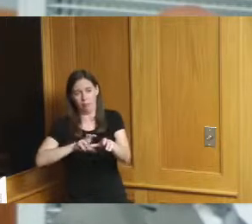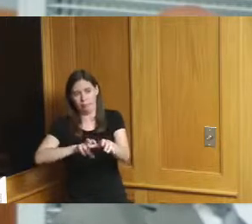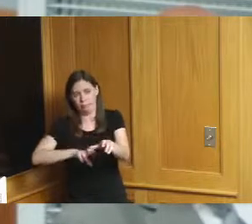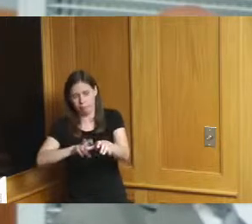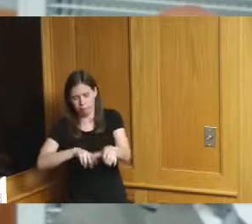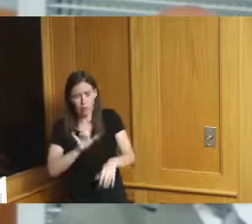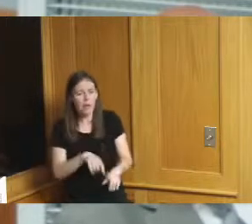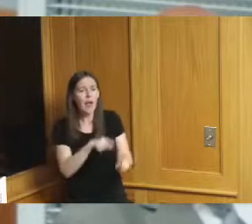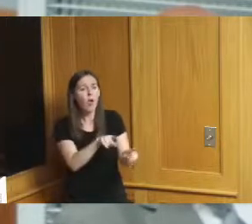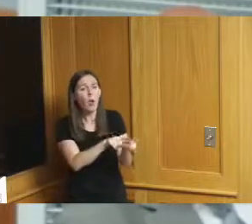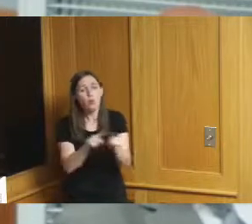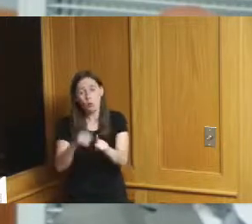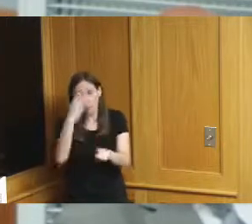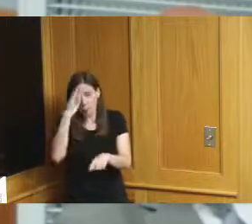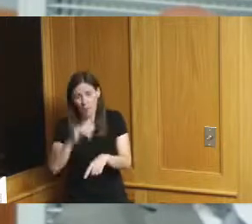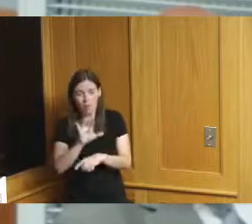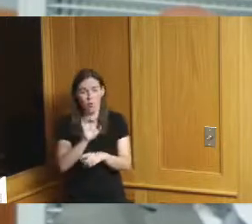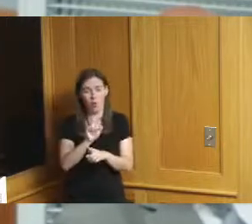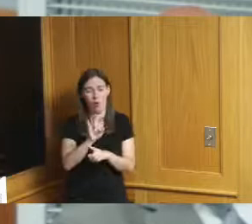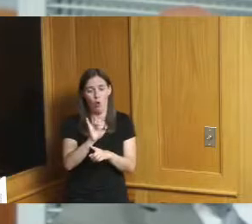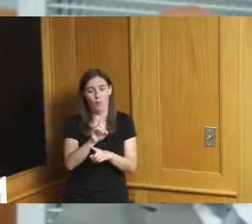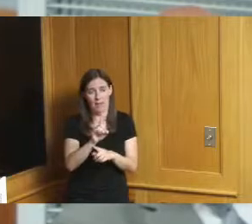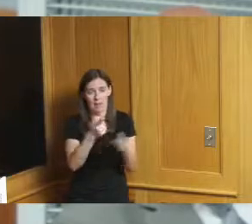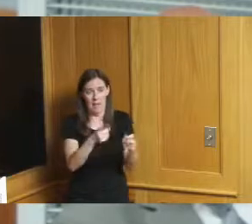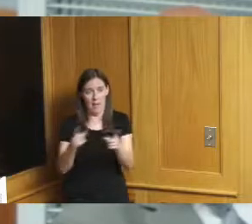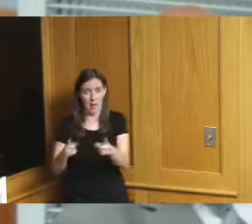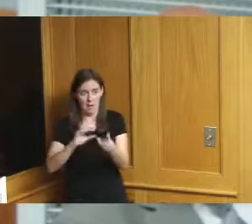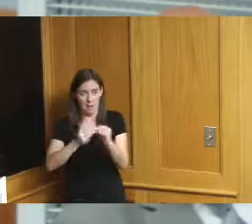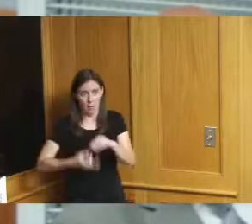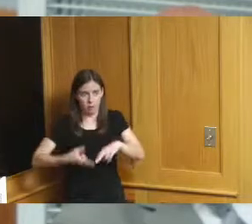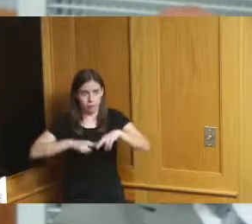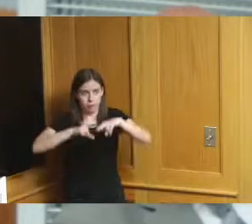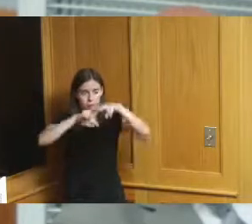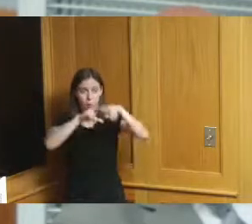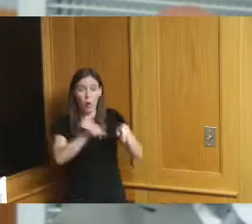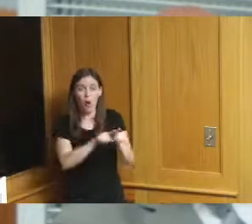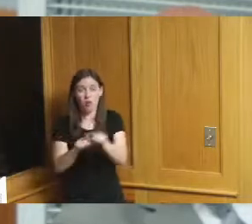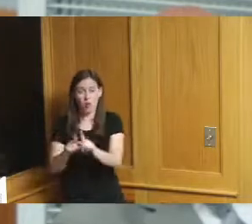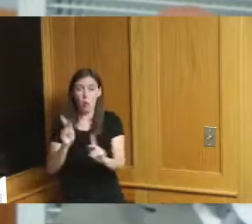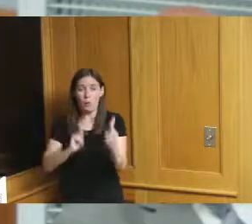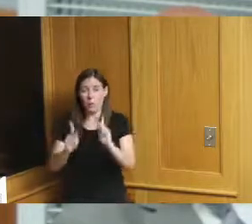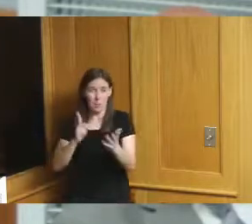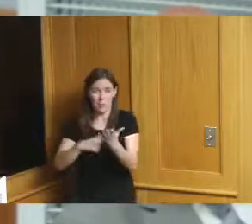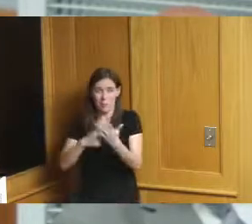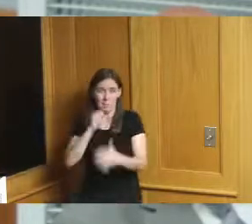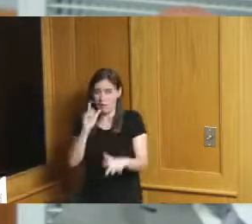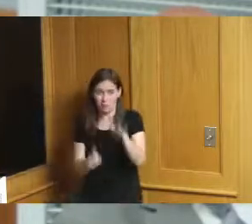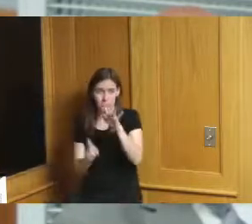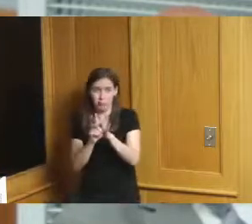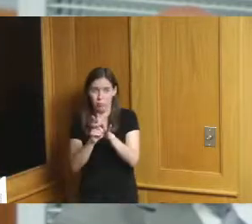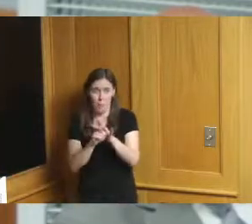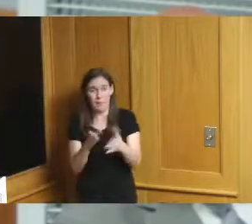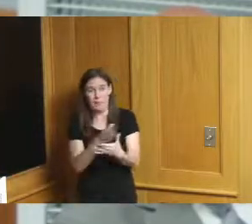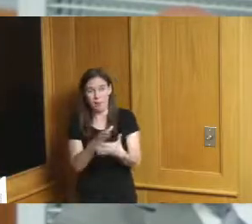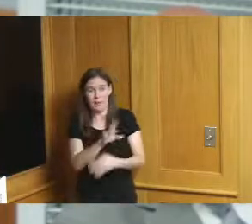because of the Covid situation is our absenteeism rate is somewhere between 17 and twenty percent